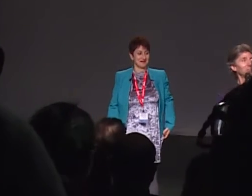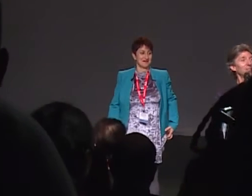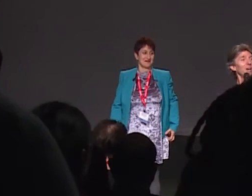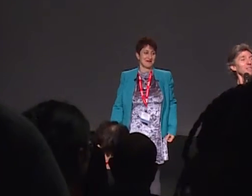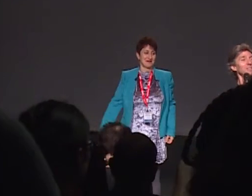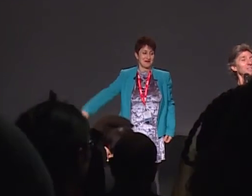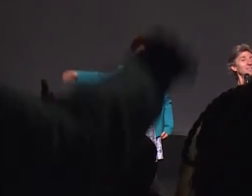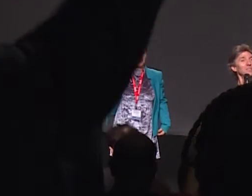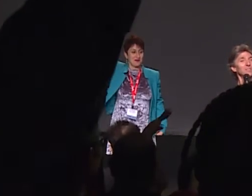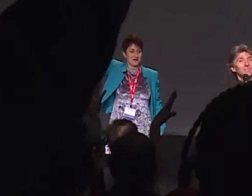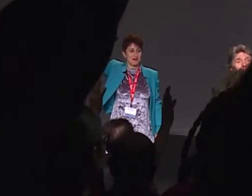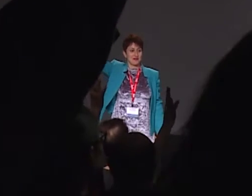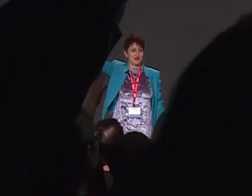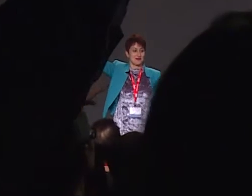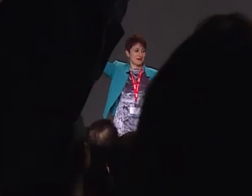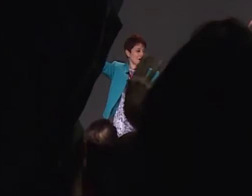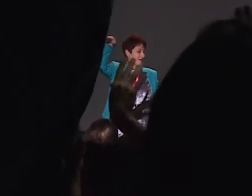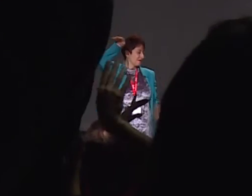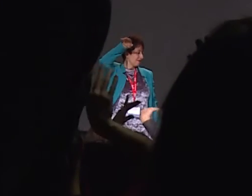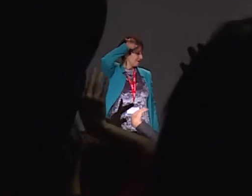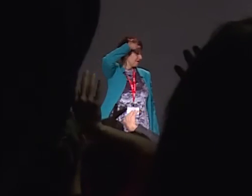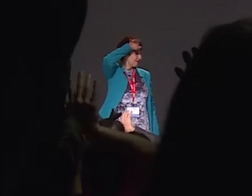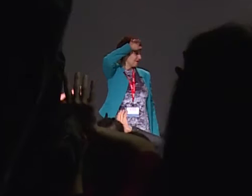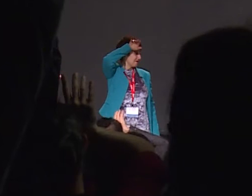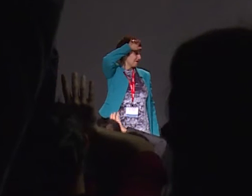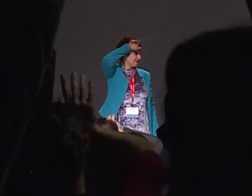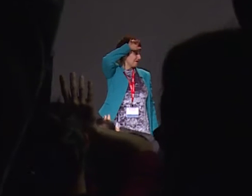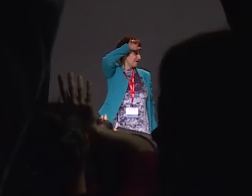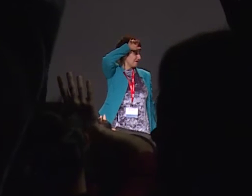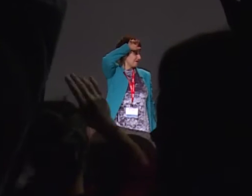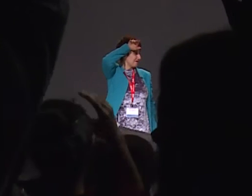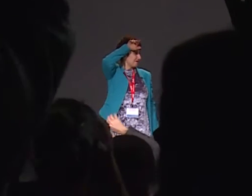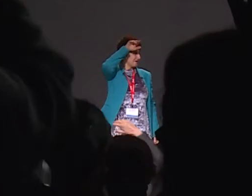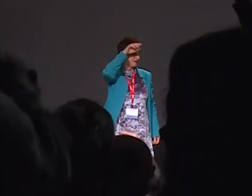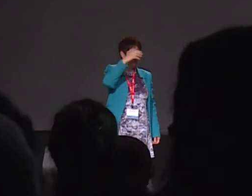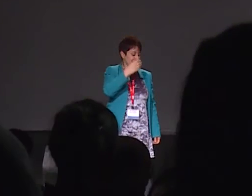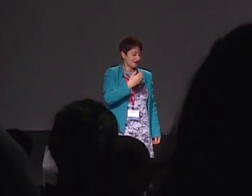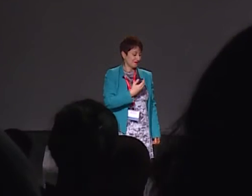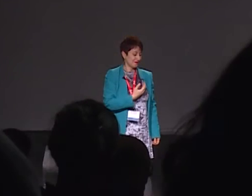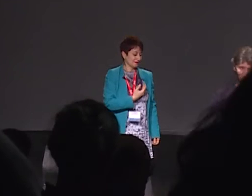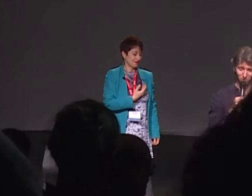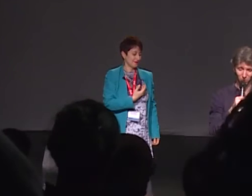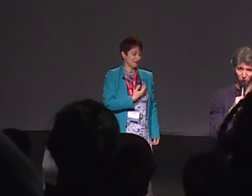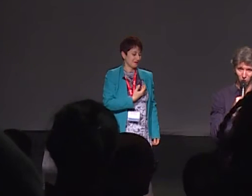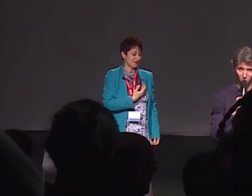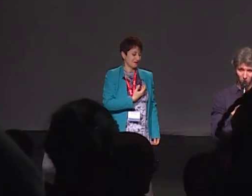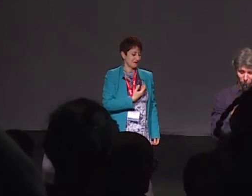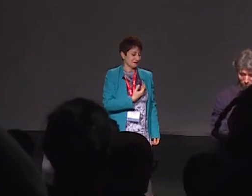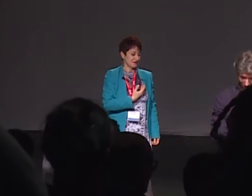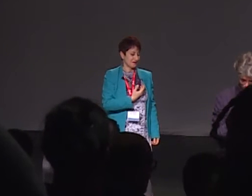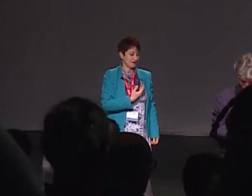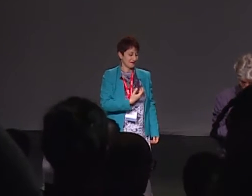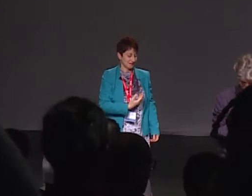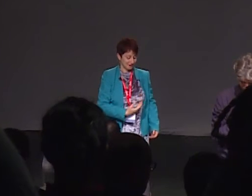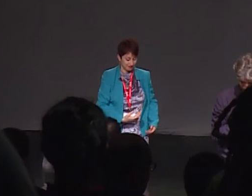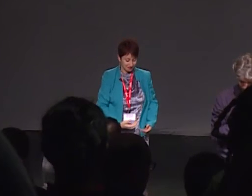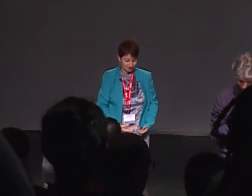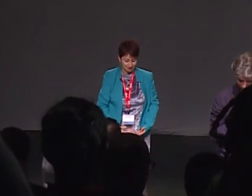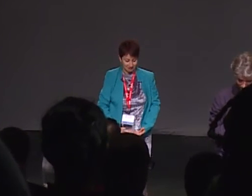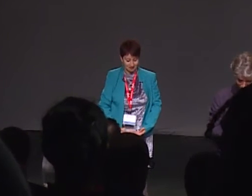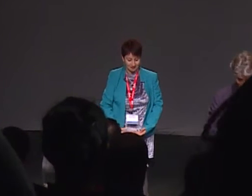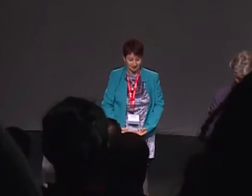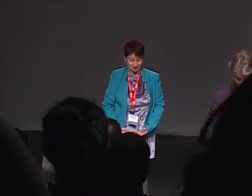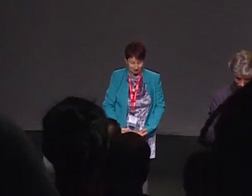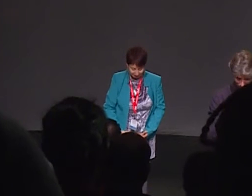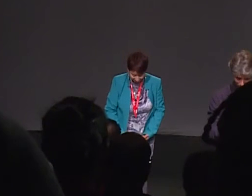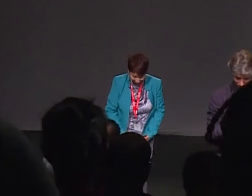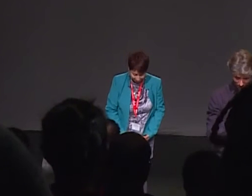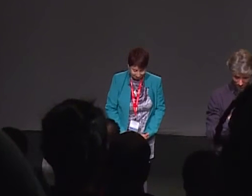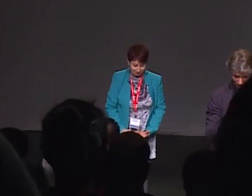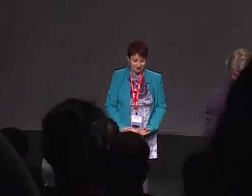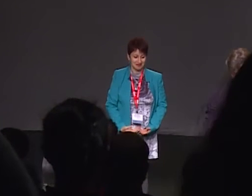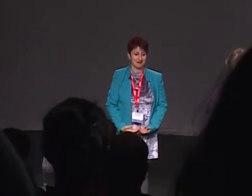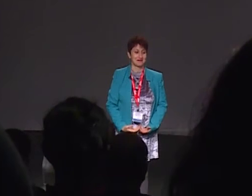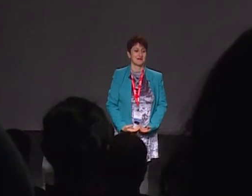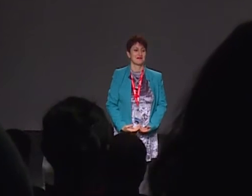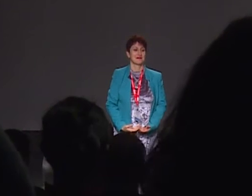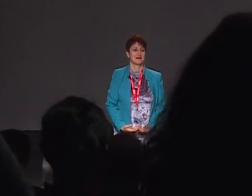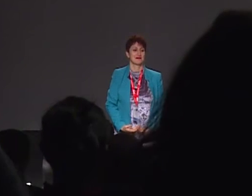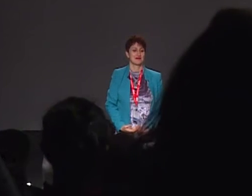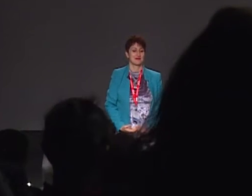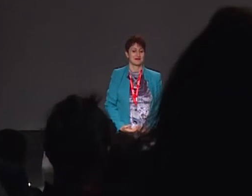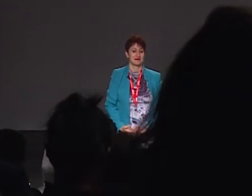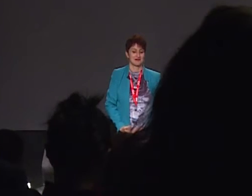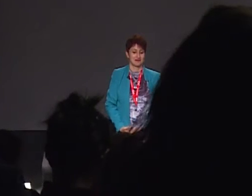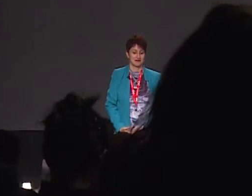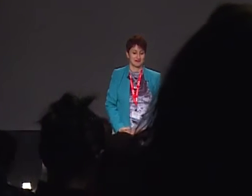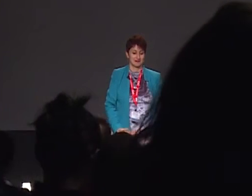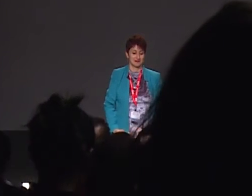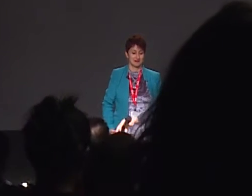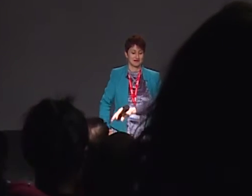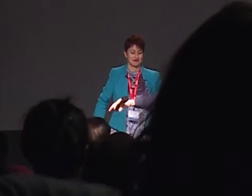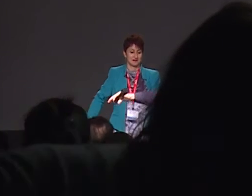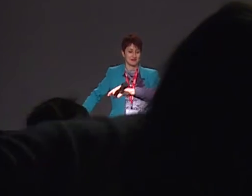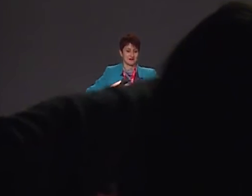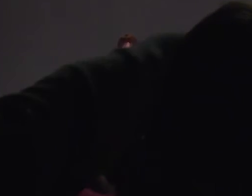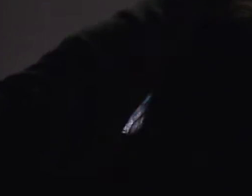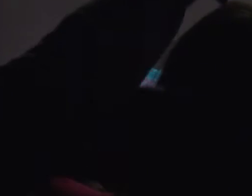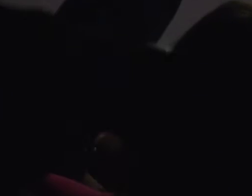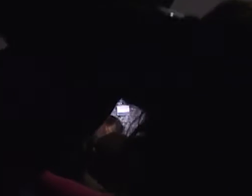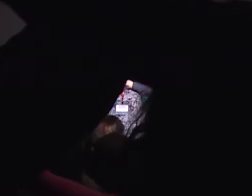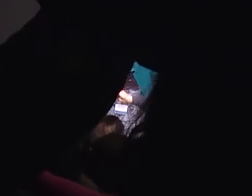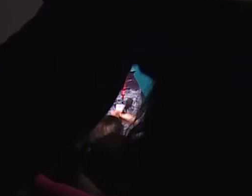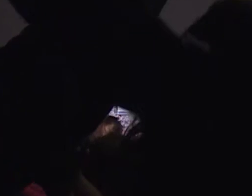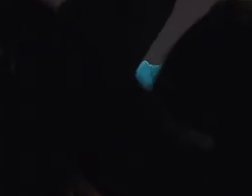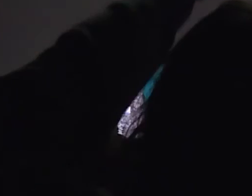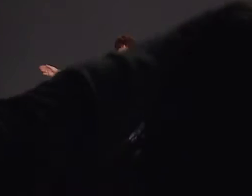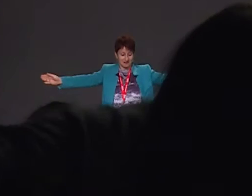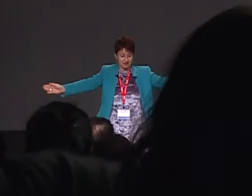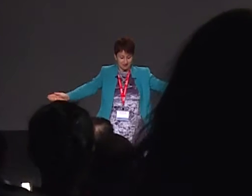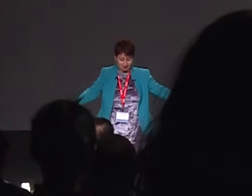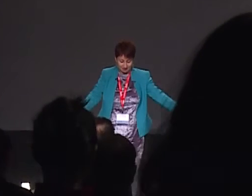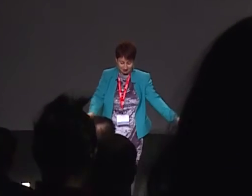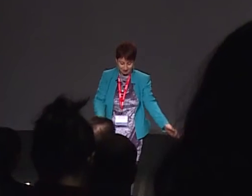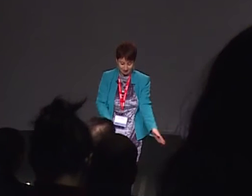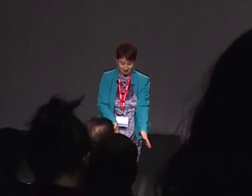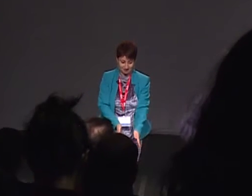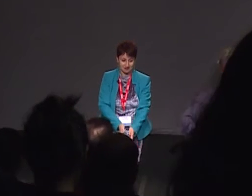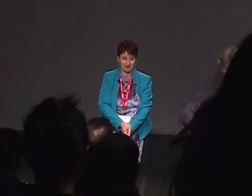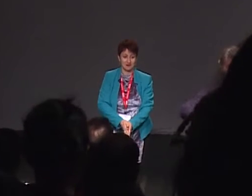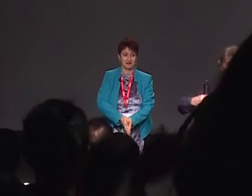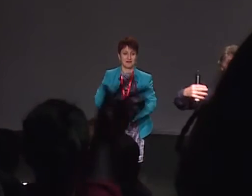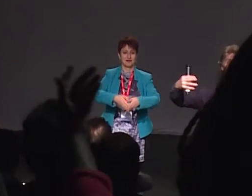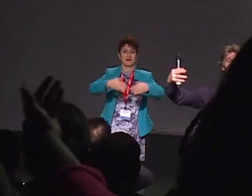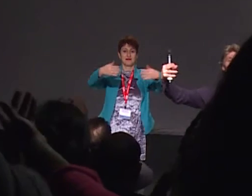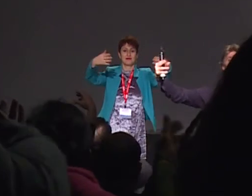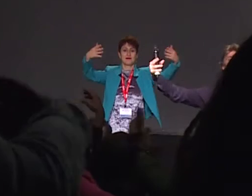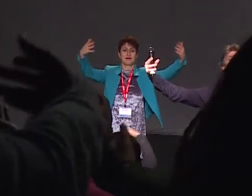The sun, to the side of the head, to your heart, low arms, feet, arms and leg, and prepare